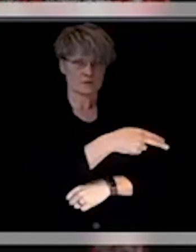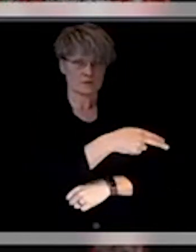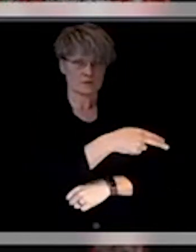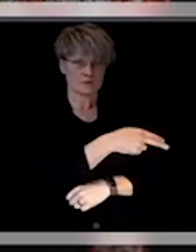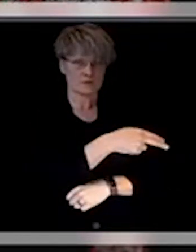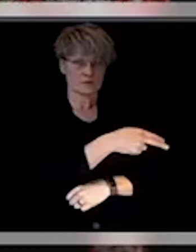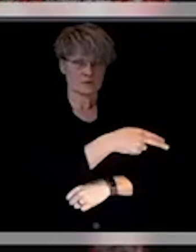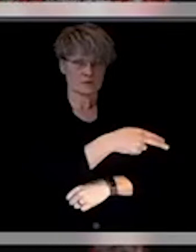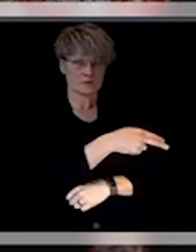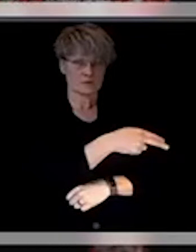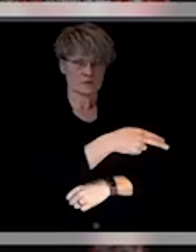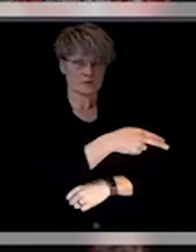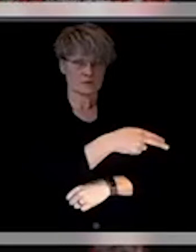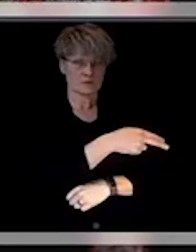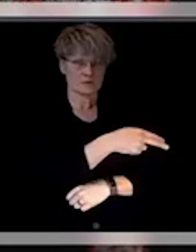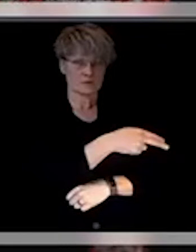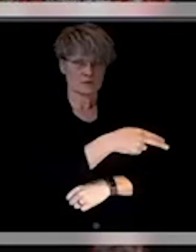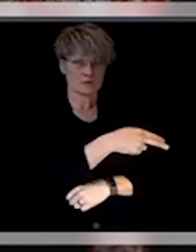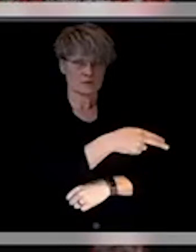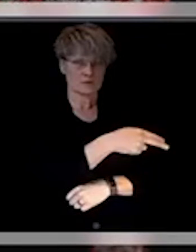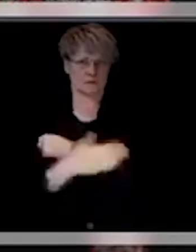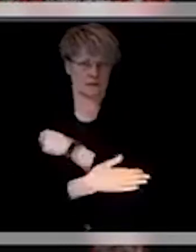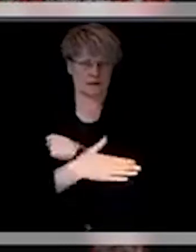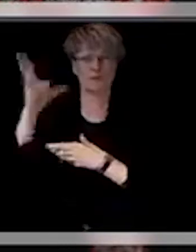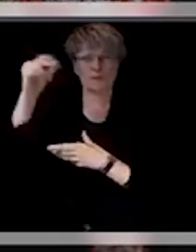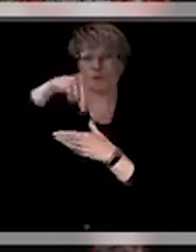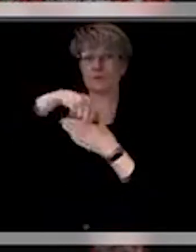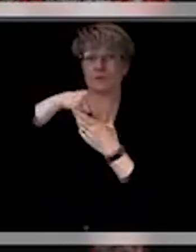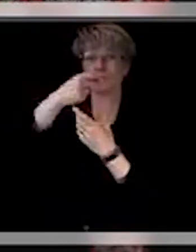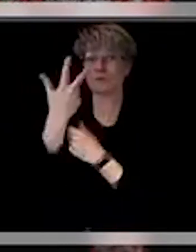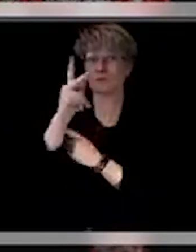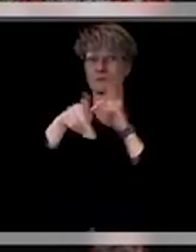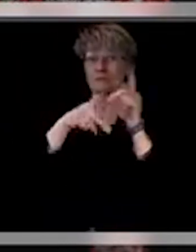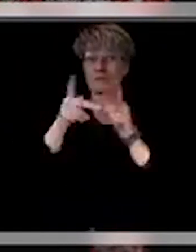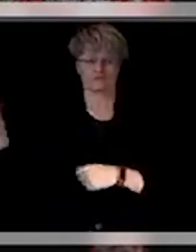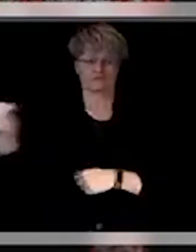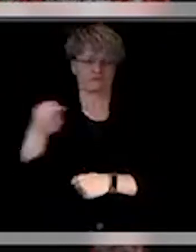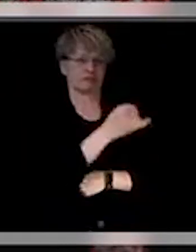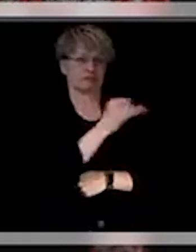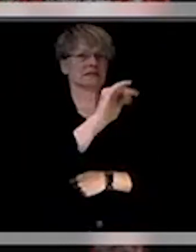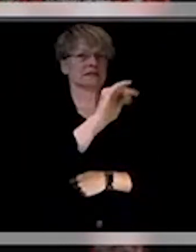three people in the Intensive Care Unit. We have 32 people in isolation, which are people